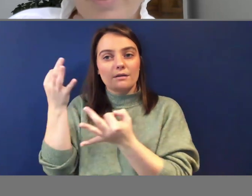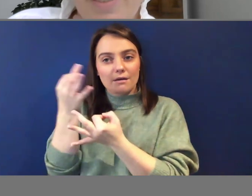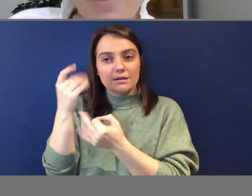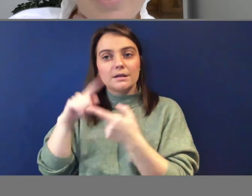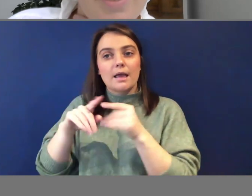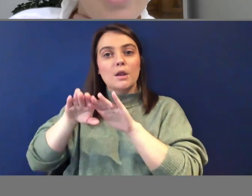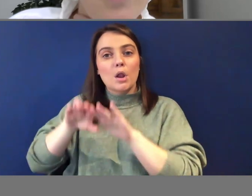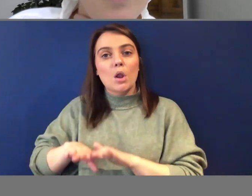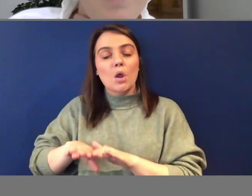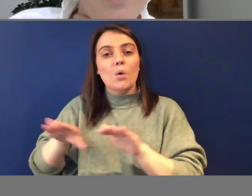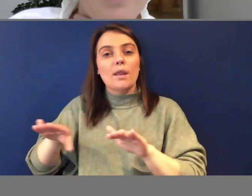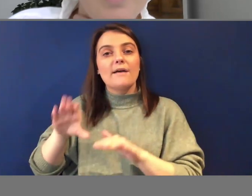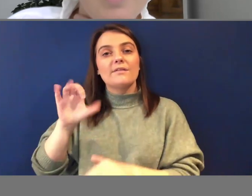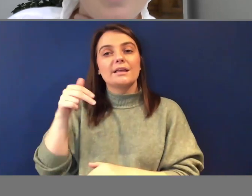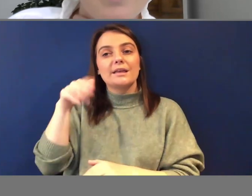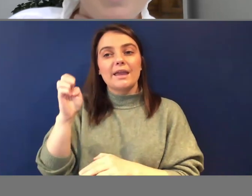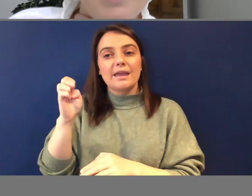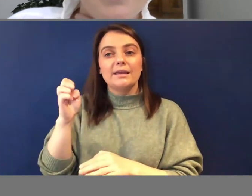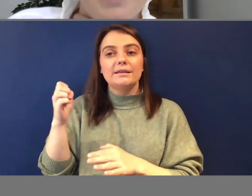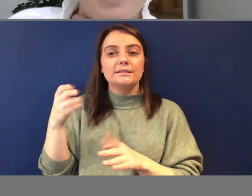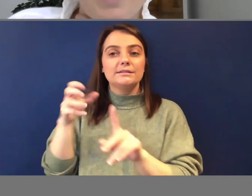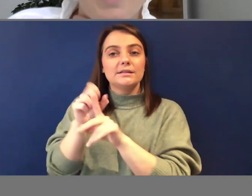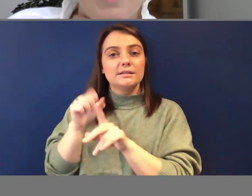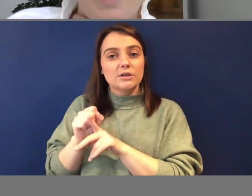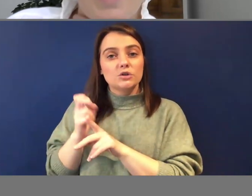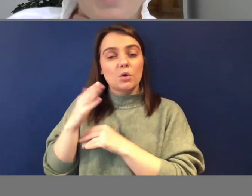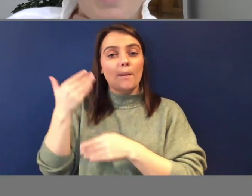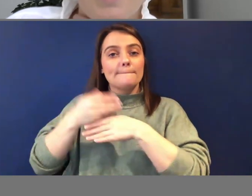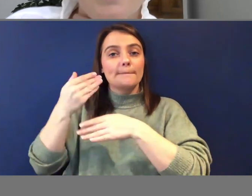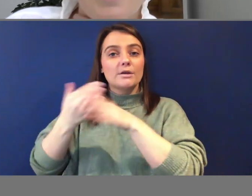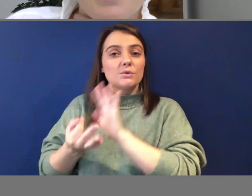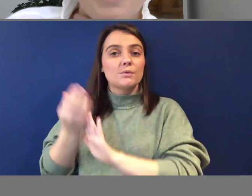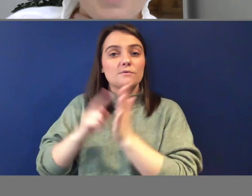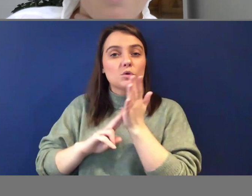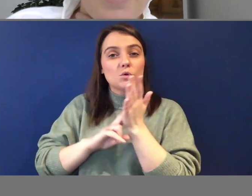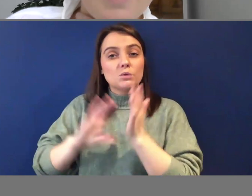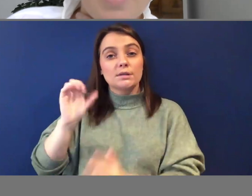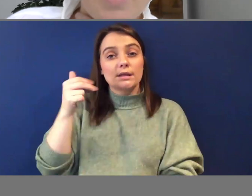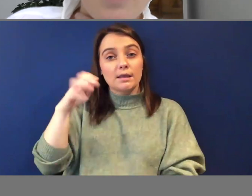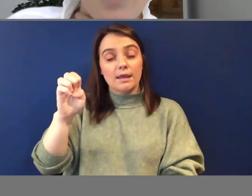level cane detection or a barrier so if somebody's using a cane that they can tap against that and